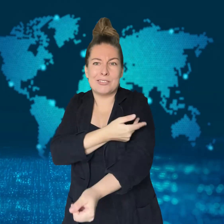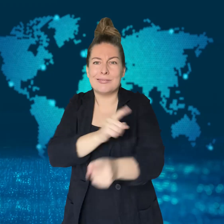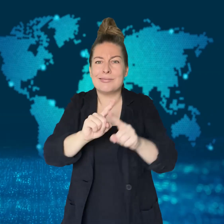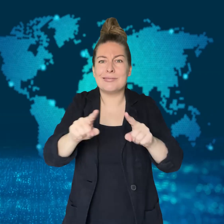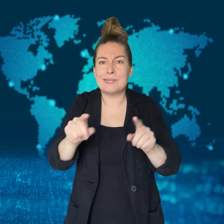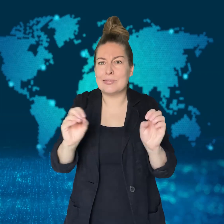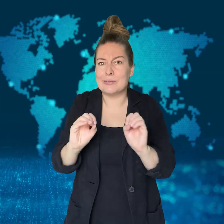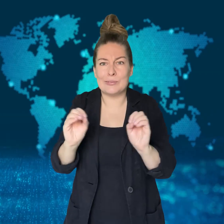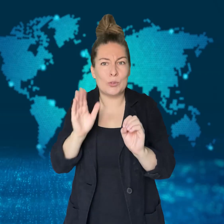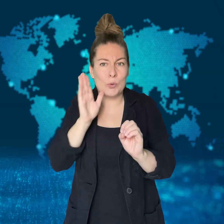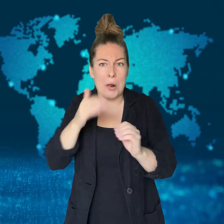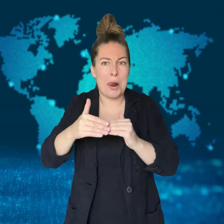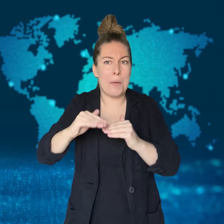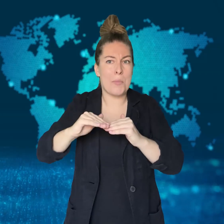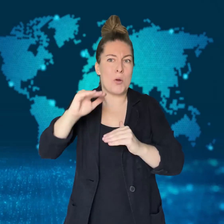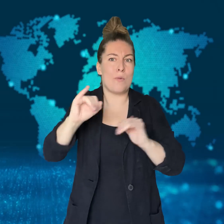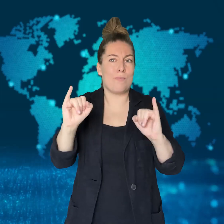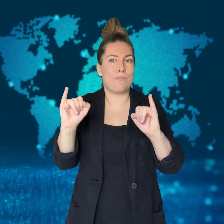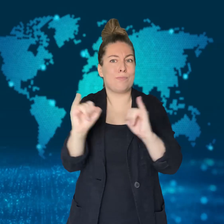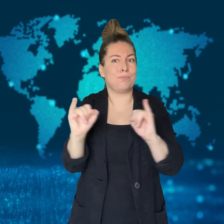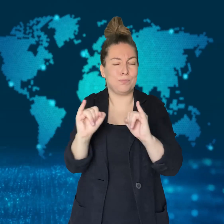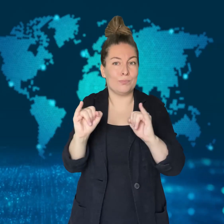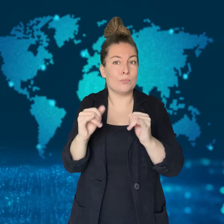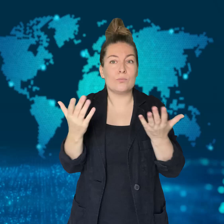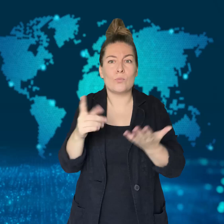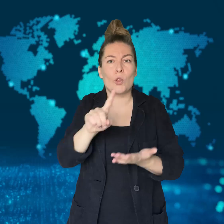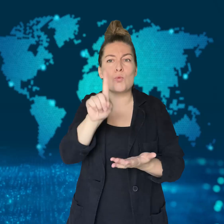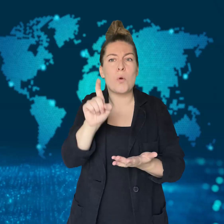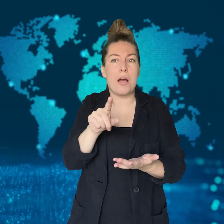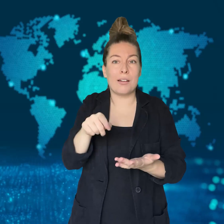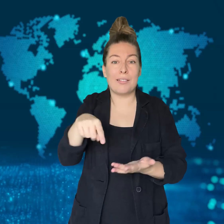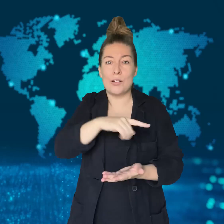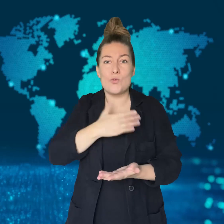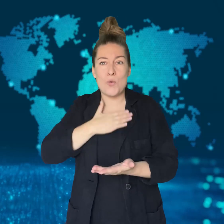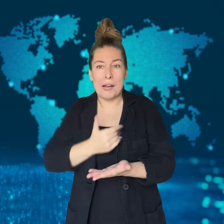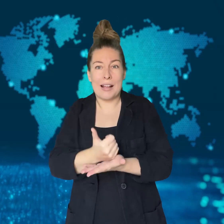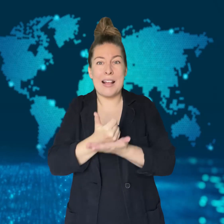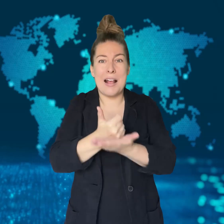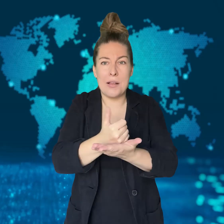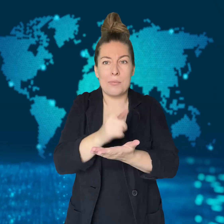food and medical supplies saying gangs have